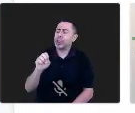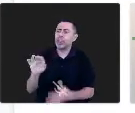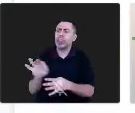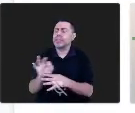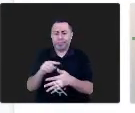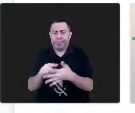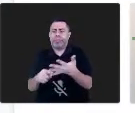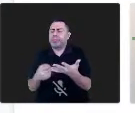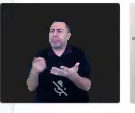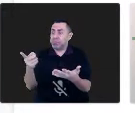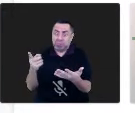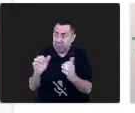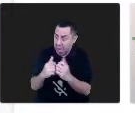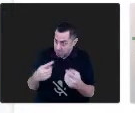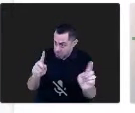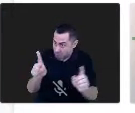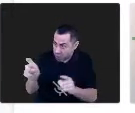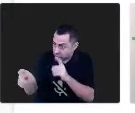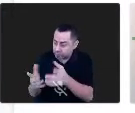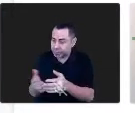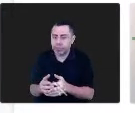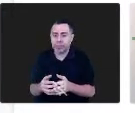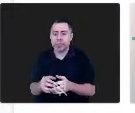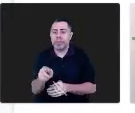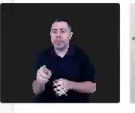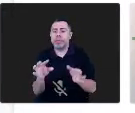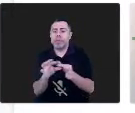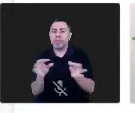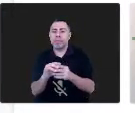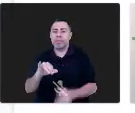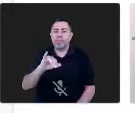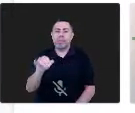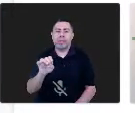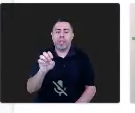so jesse has a question um do you have any alternatives to 15-minute calls i feel bad